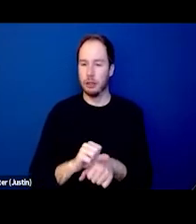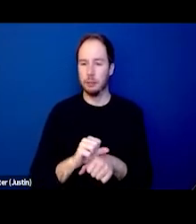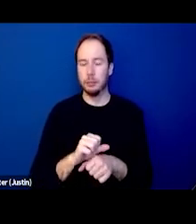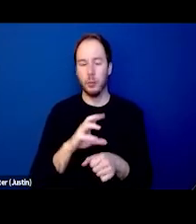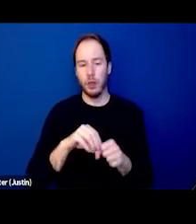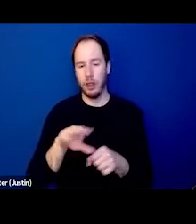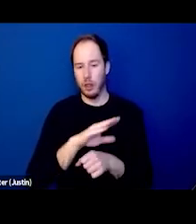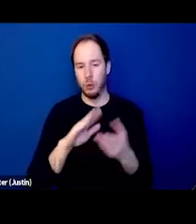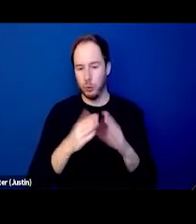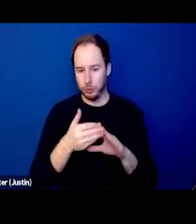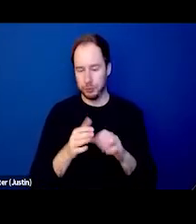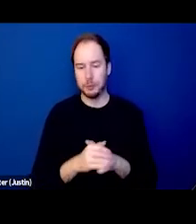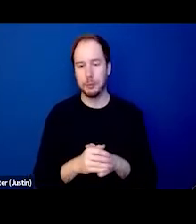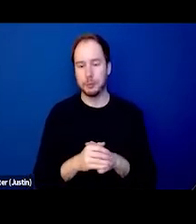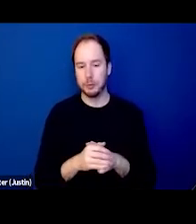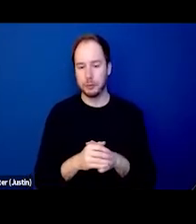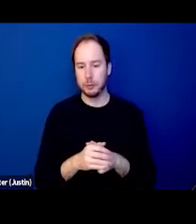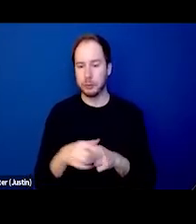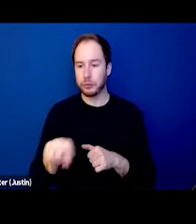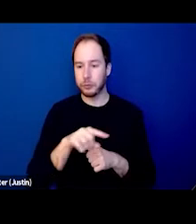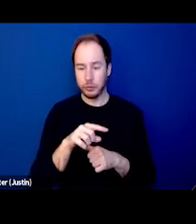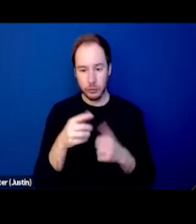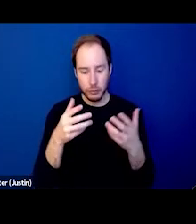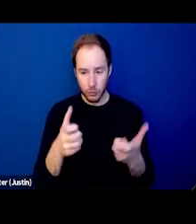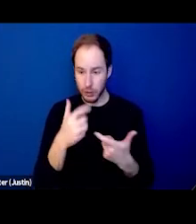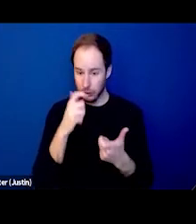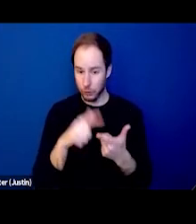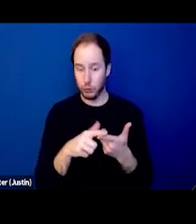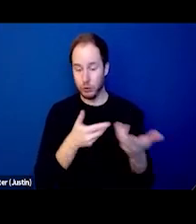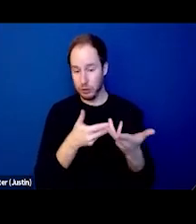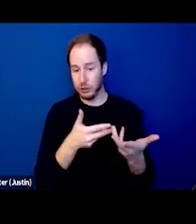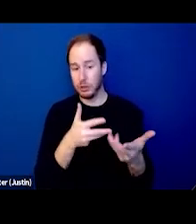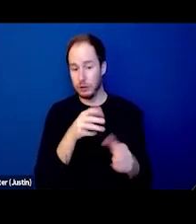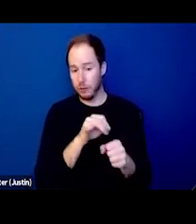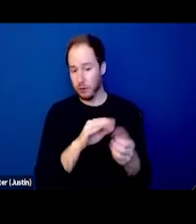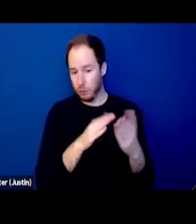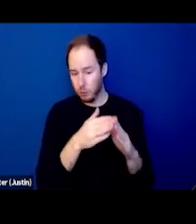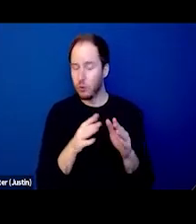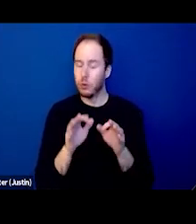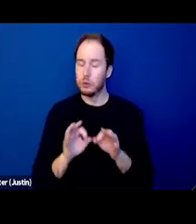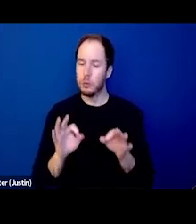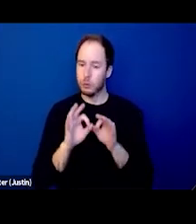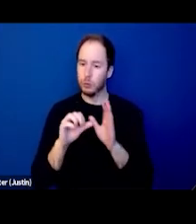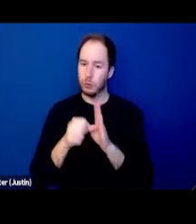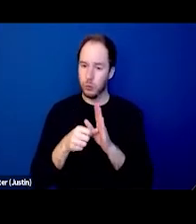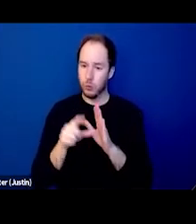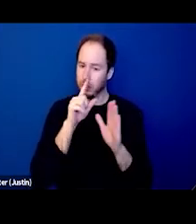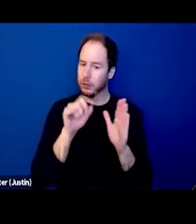When you are looking to engage a community, it's important to identify a tribal liaison